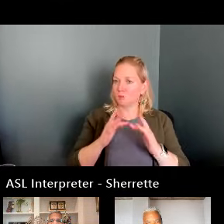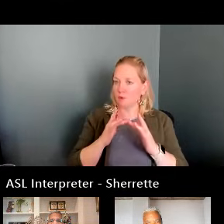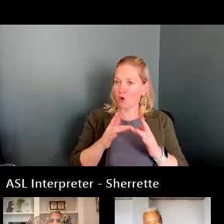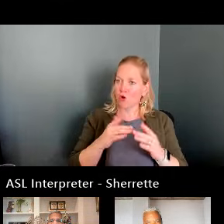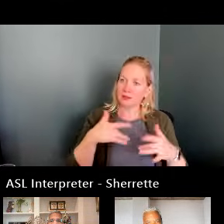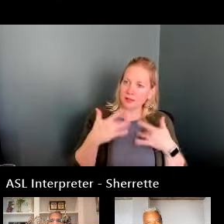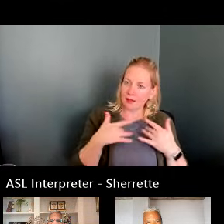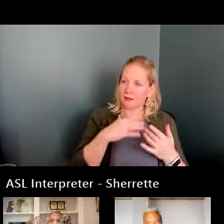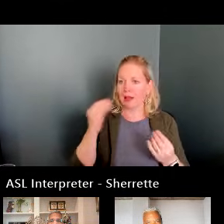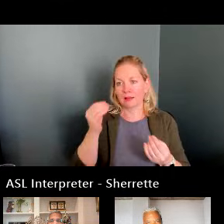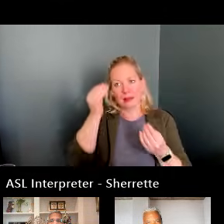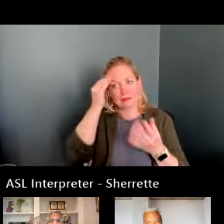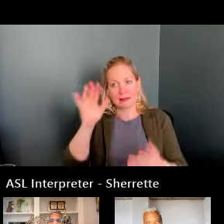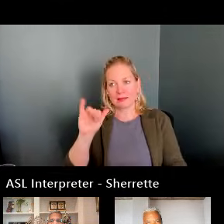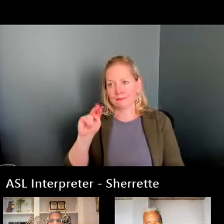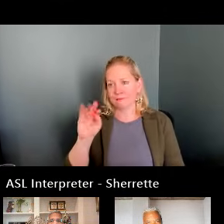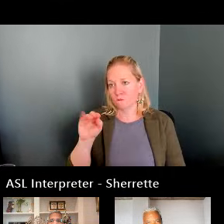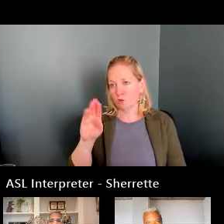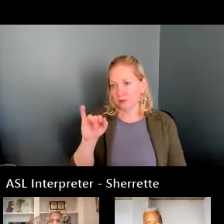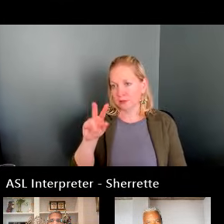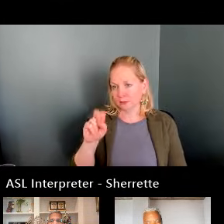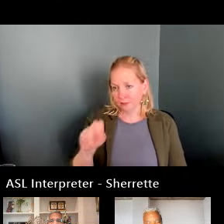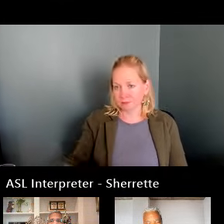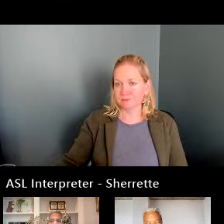At this point, to kick things off, I have the distinct privilege of